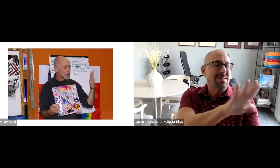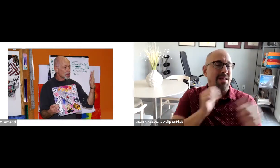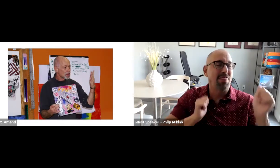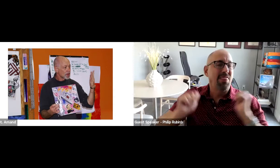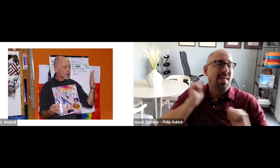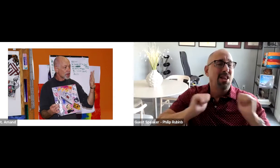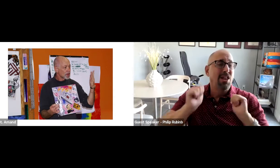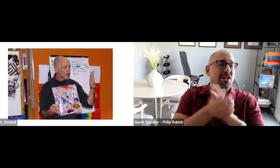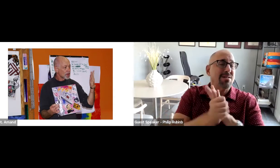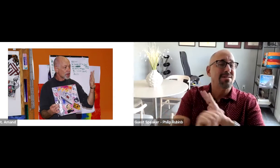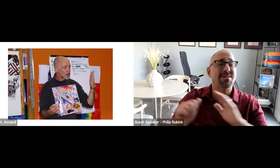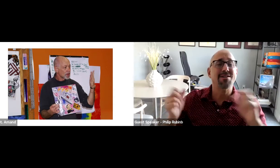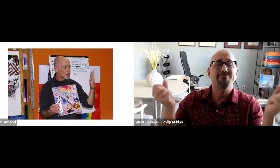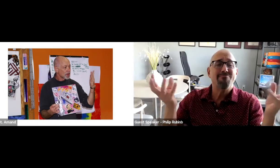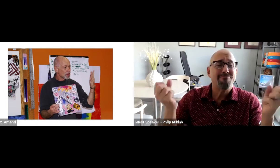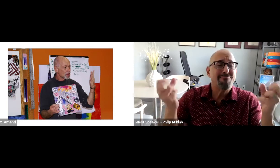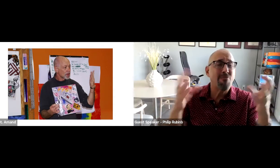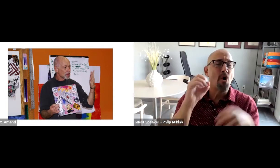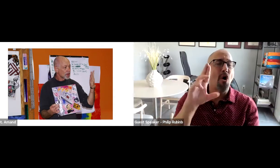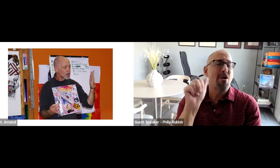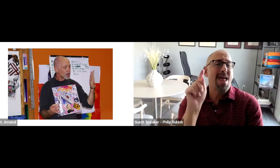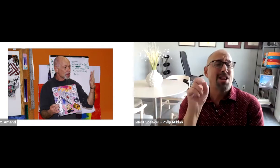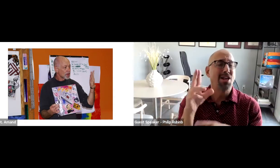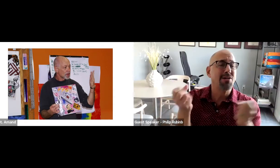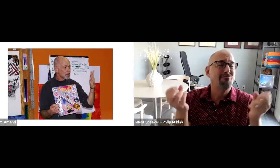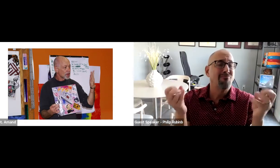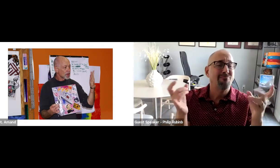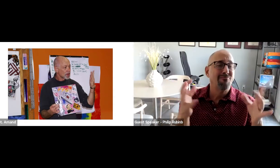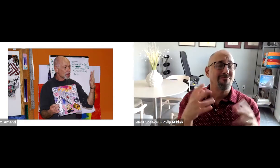He very much enjoyed using his theatrical experience